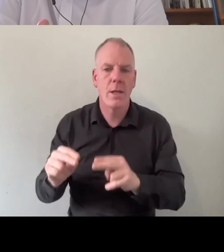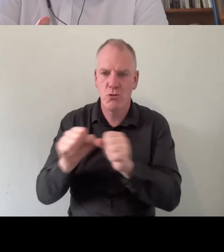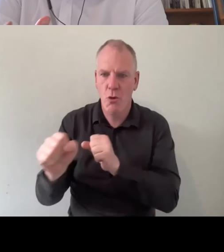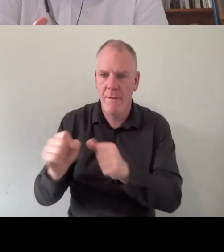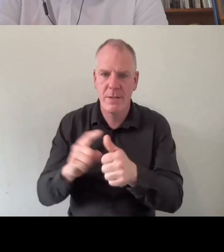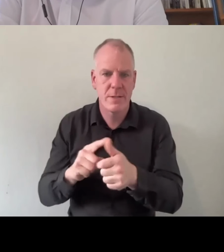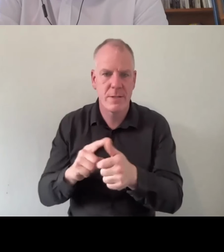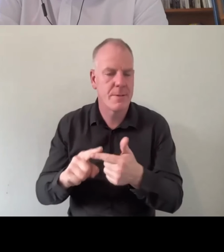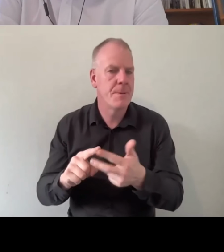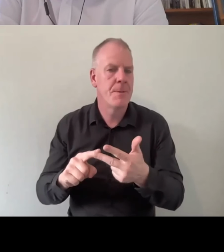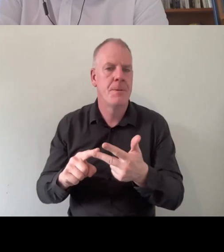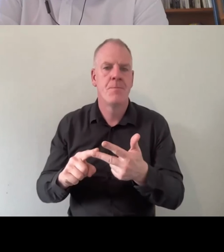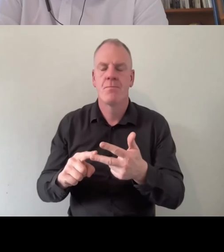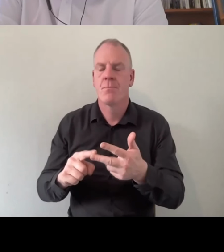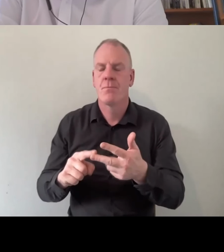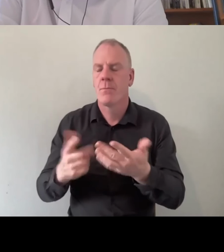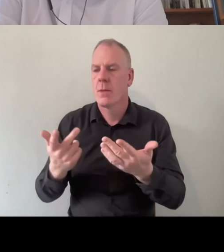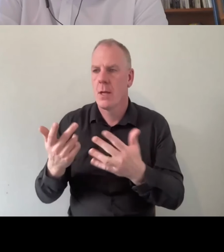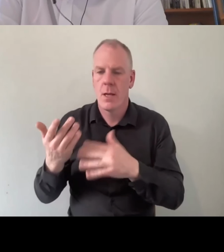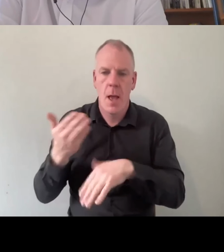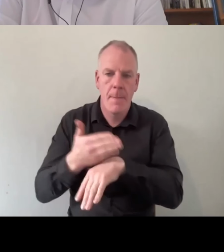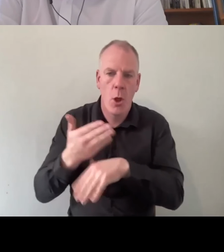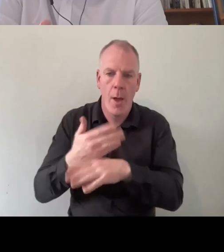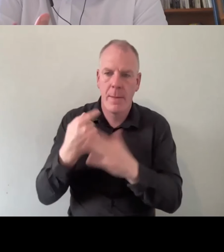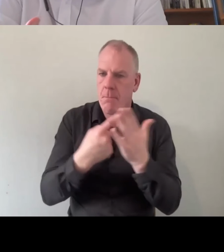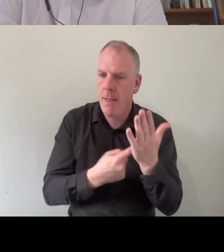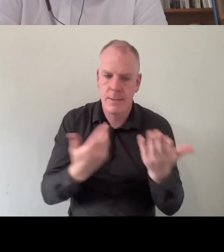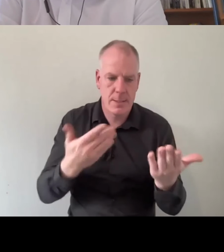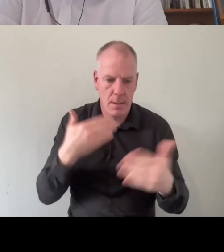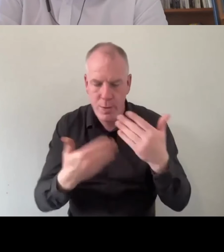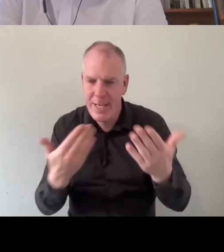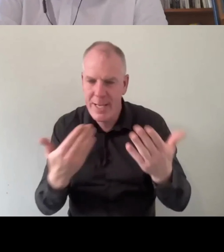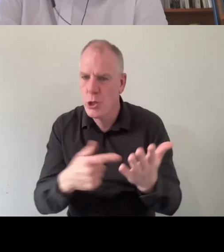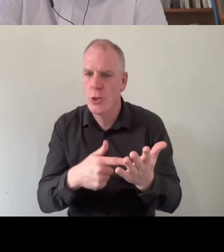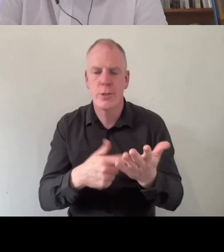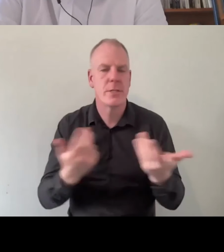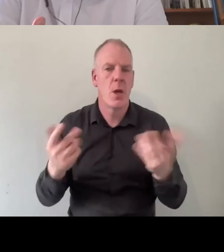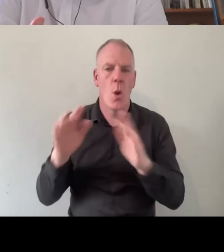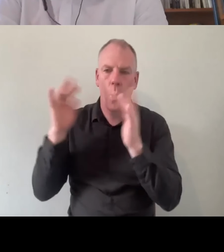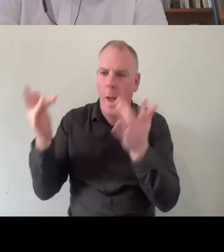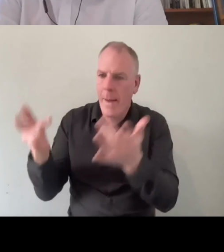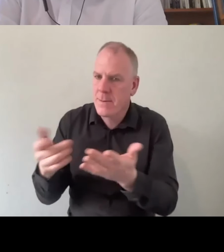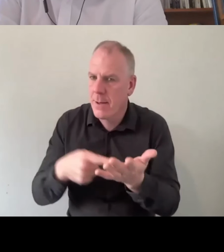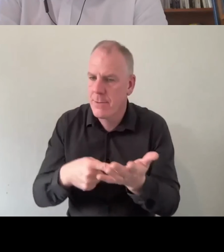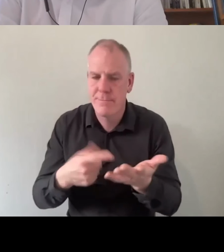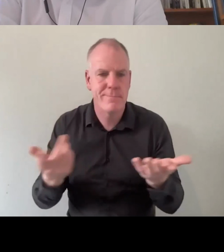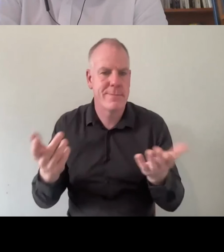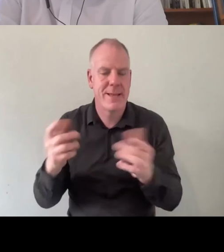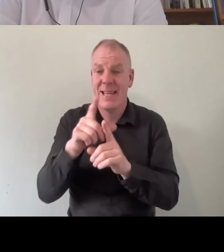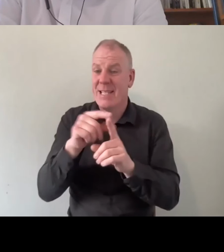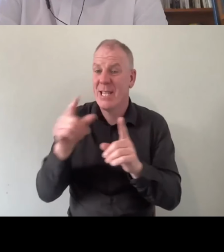your employment policies and procedures, we're talking about an audit of your websites, your digital online presence,